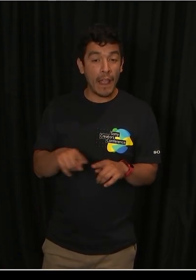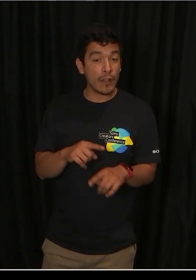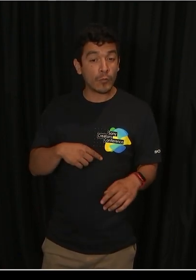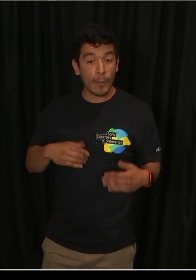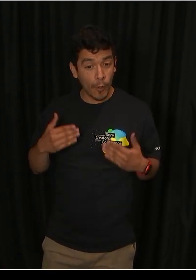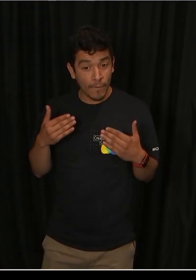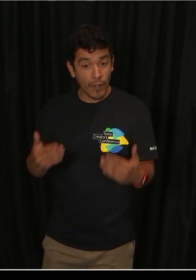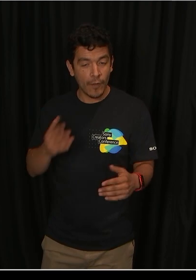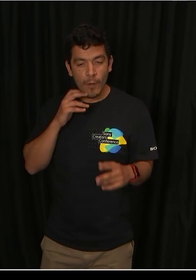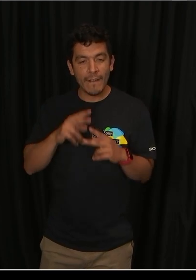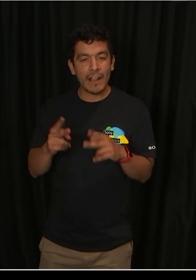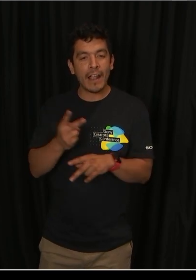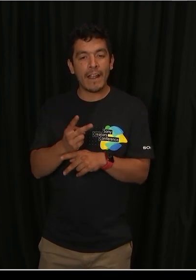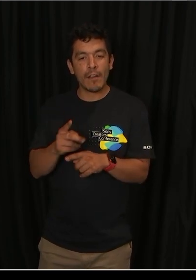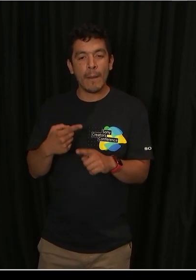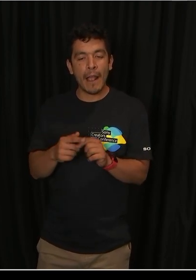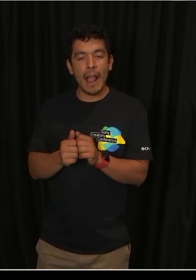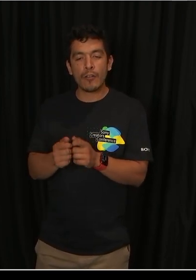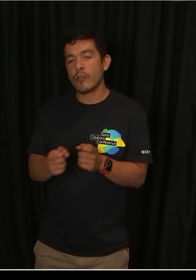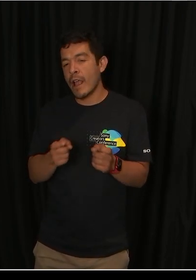we were going to be very careful about how to handle how much he moves.